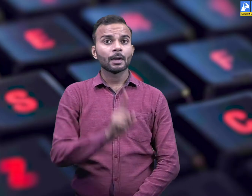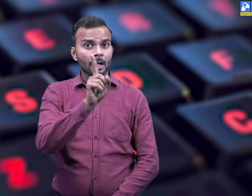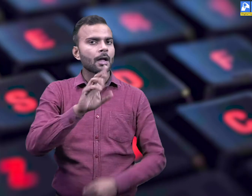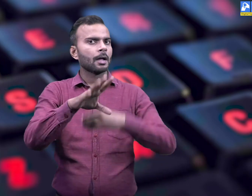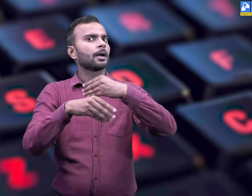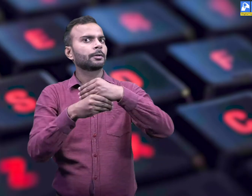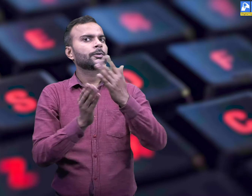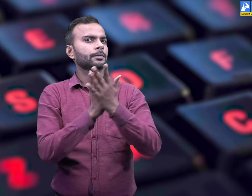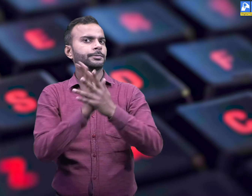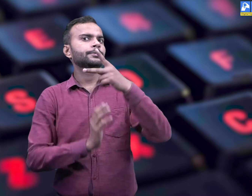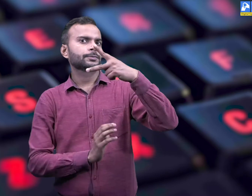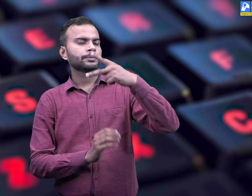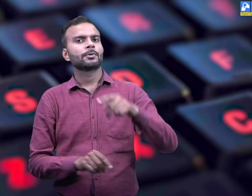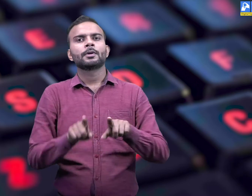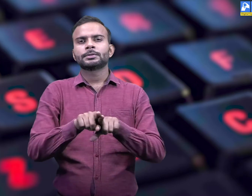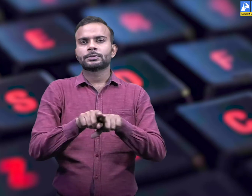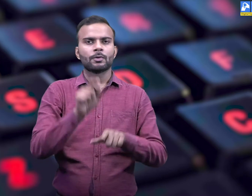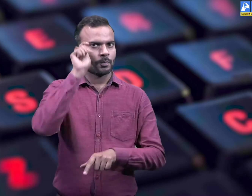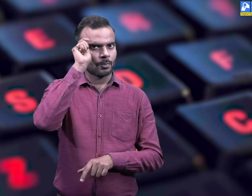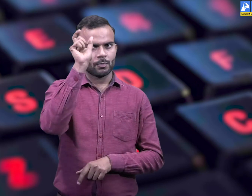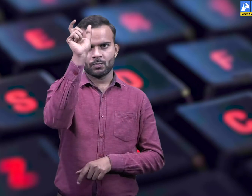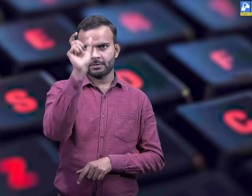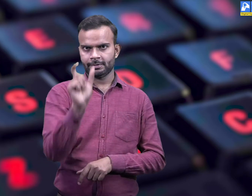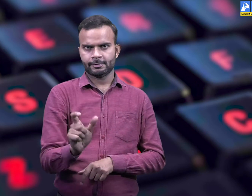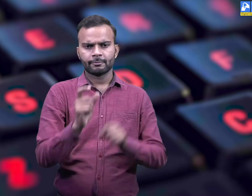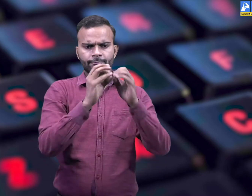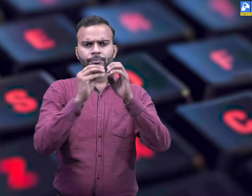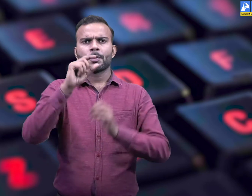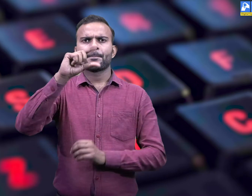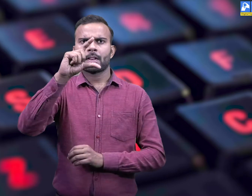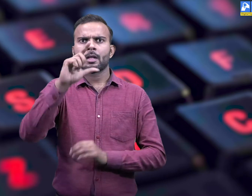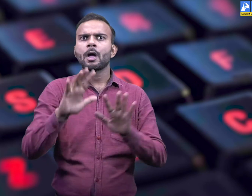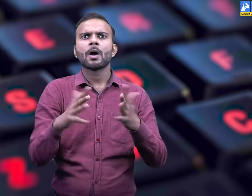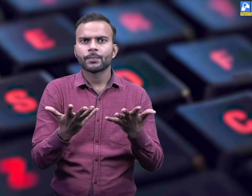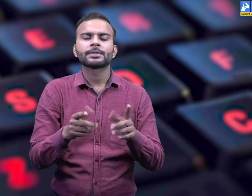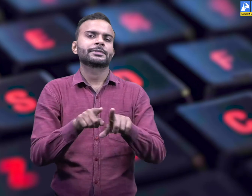Another function of shift key is that you can type letters in capital. Let's learn how.